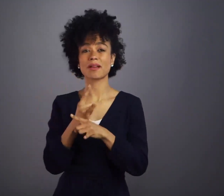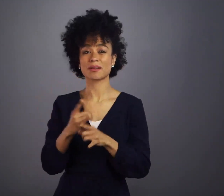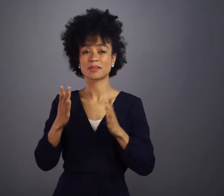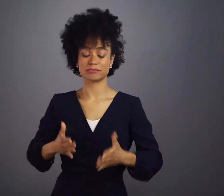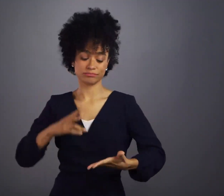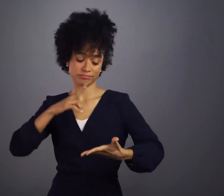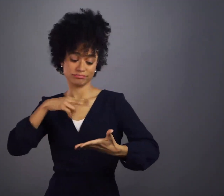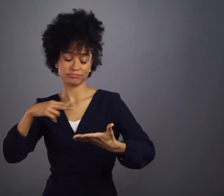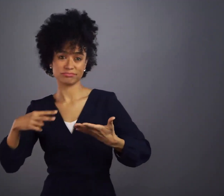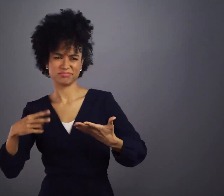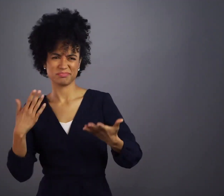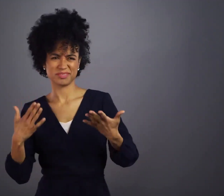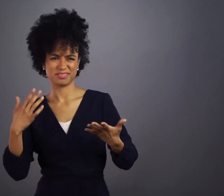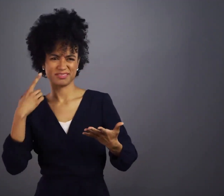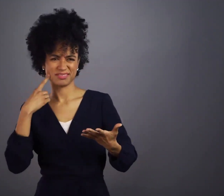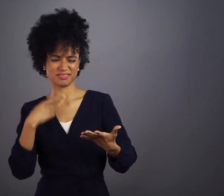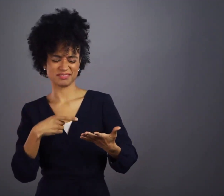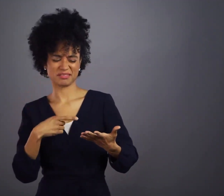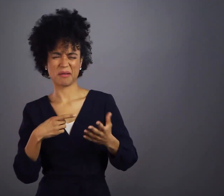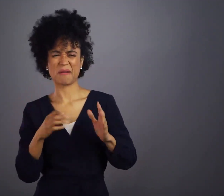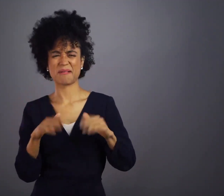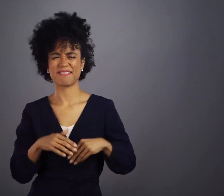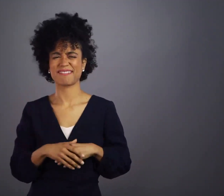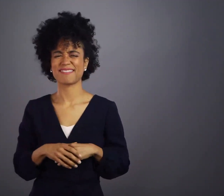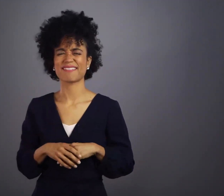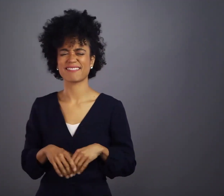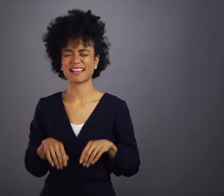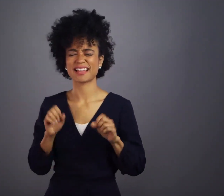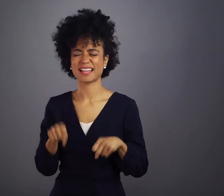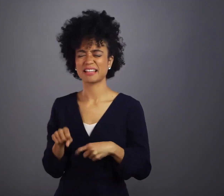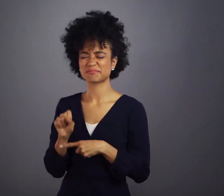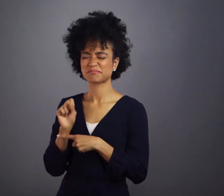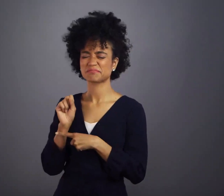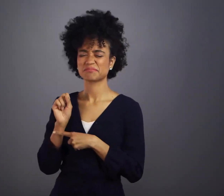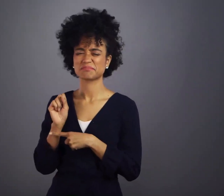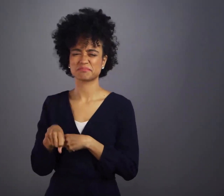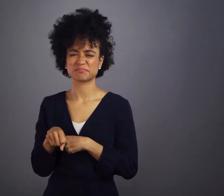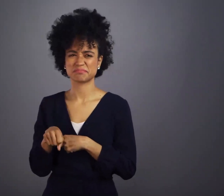Some of our alcoholic readers may think they can do without spiritual help.